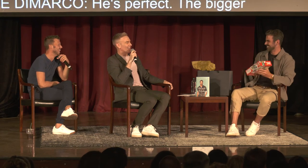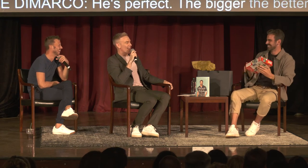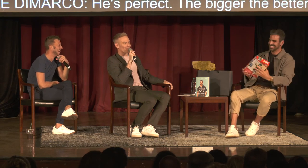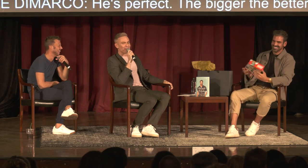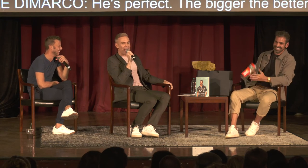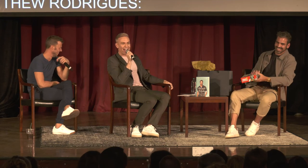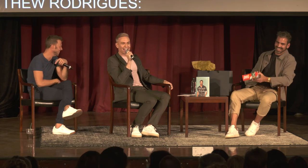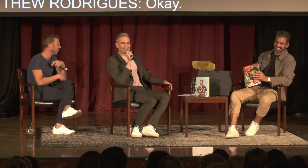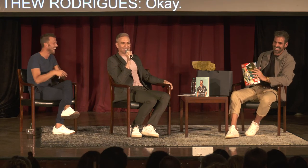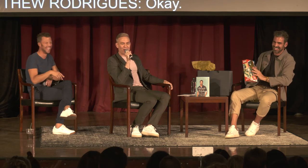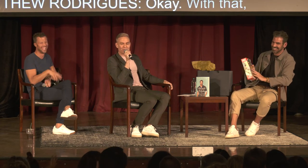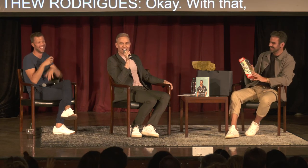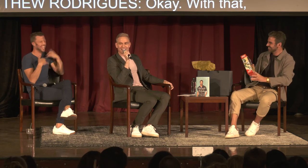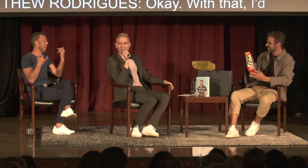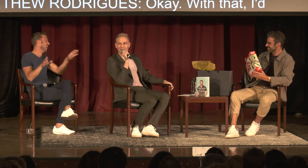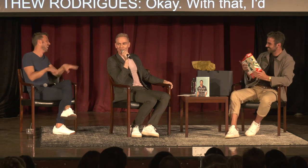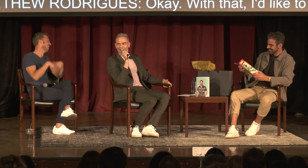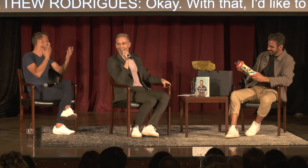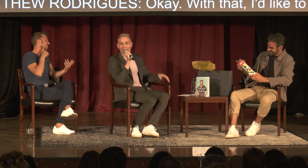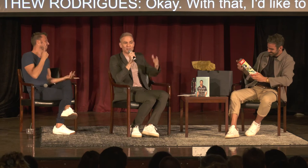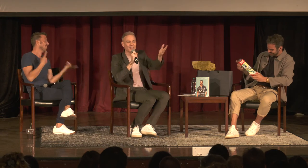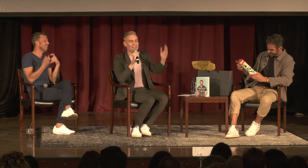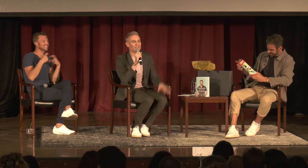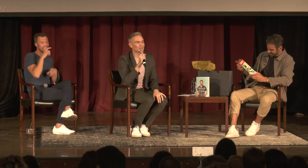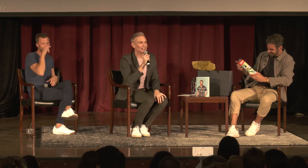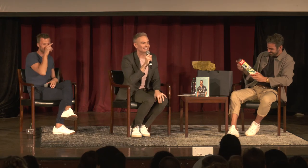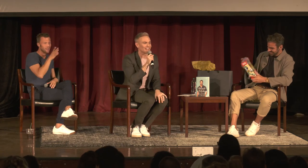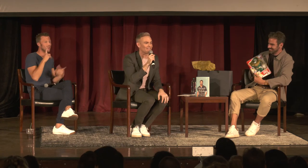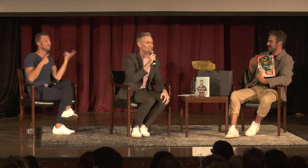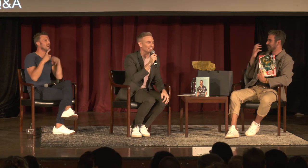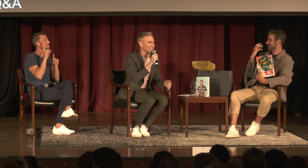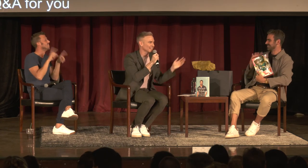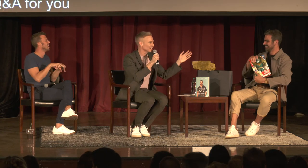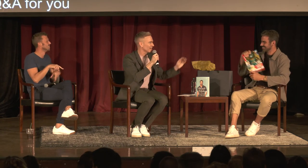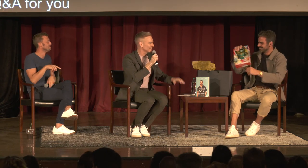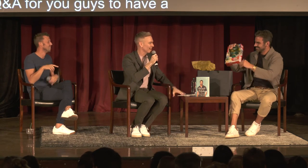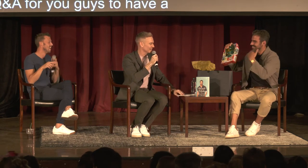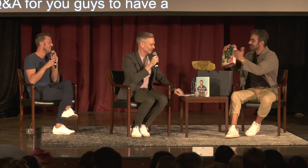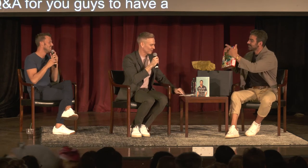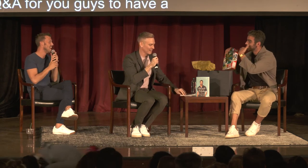Okay, with that, I'd like to open it to a Q and A for you guys to have a chance to get to talk to Nyle a little bit.